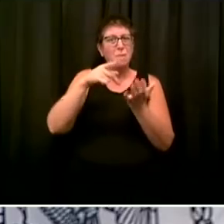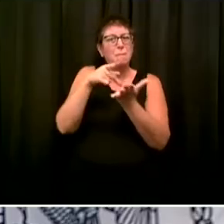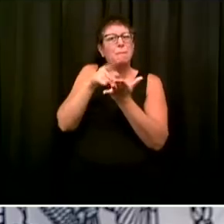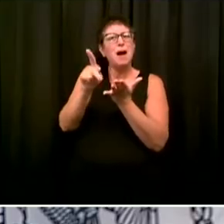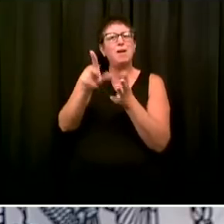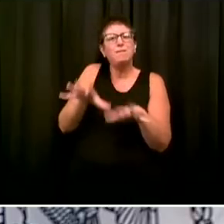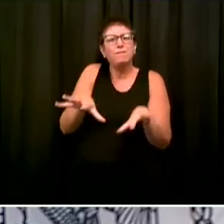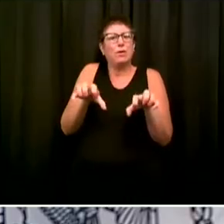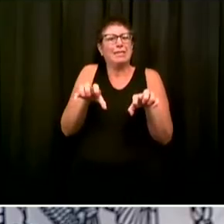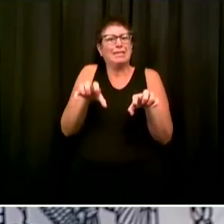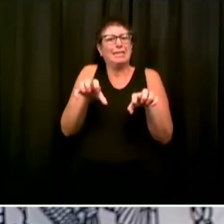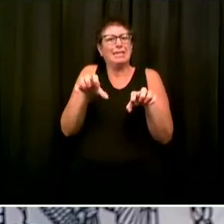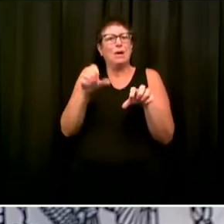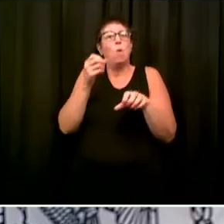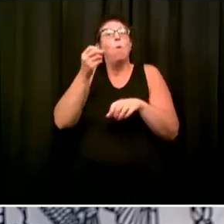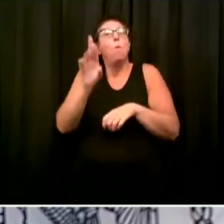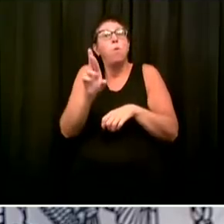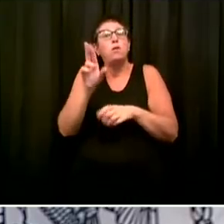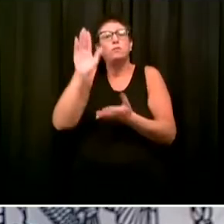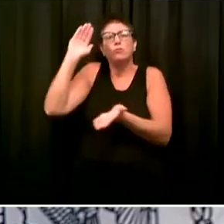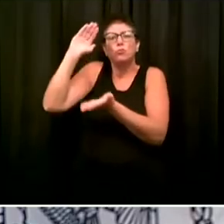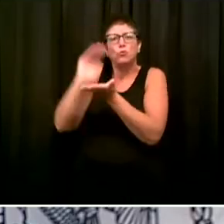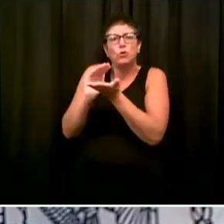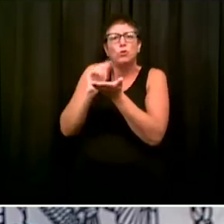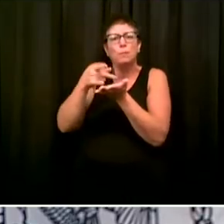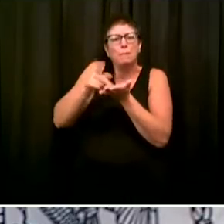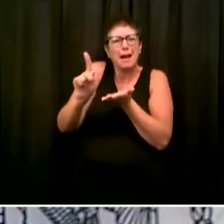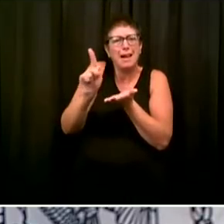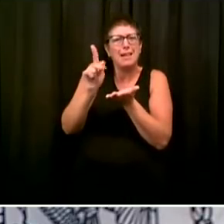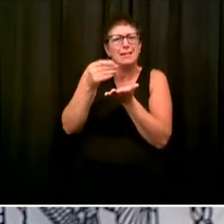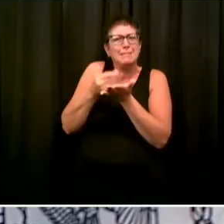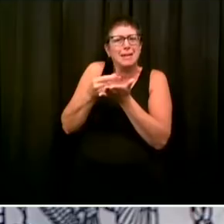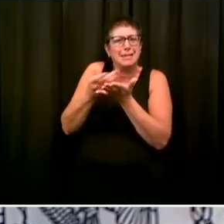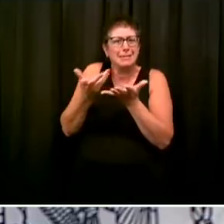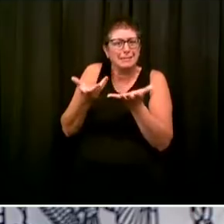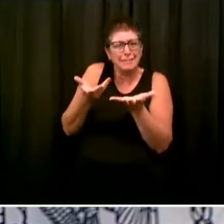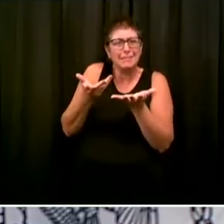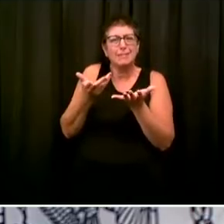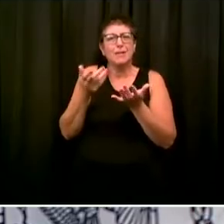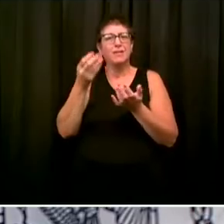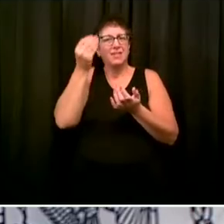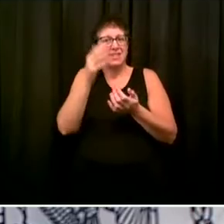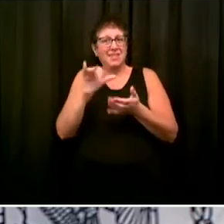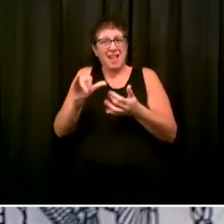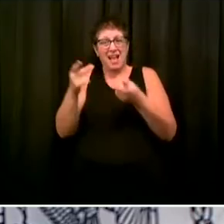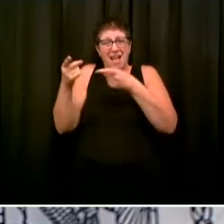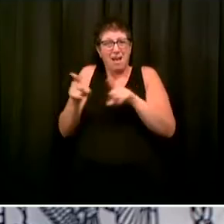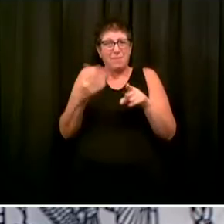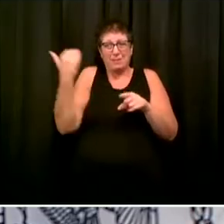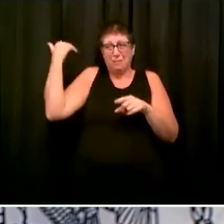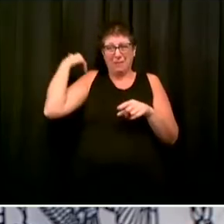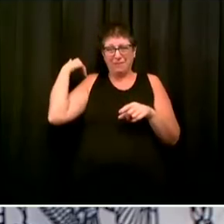WEDO SUPPORT FREEZING WAGES POTENTIALLY